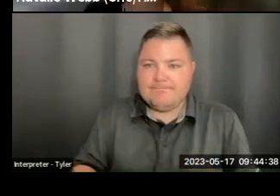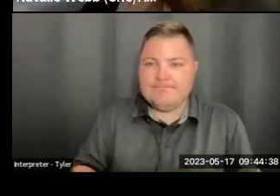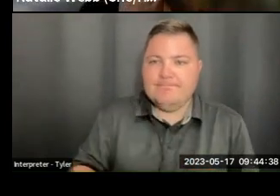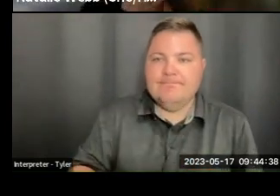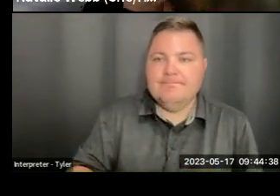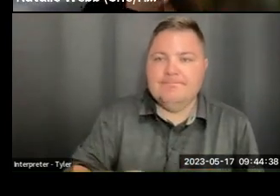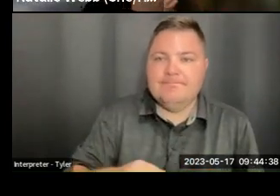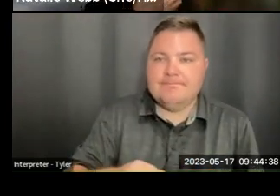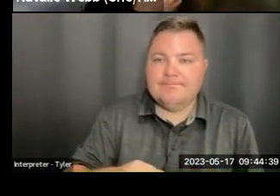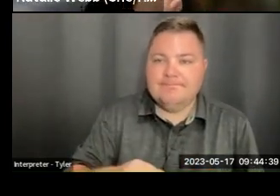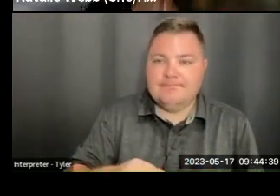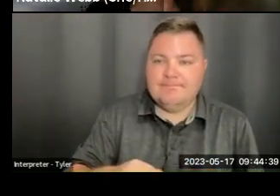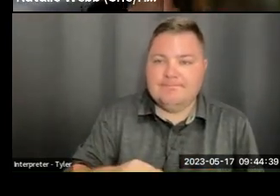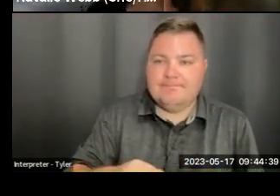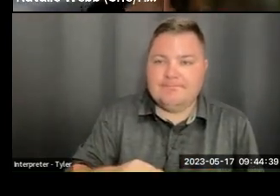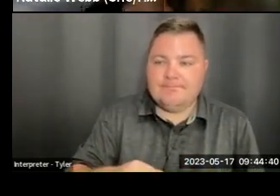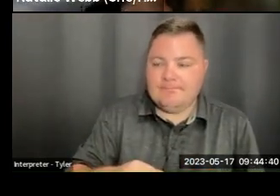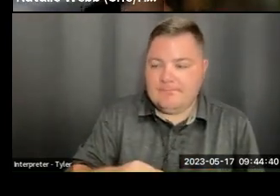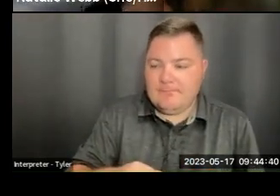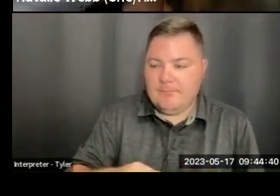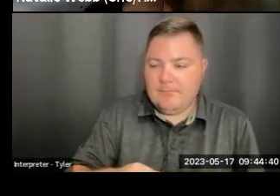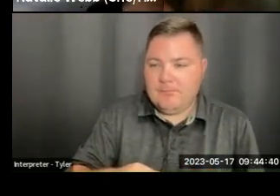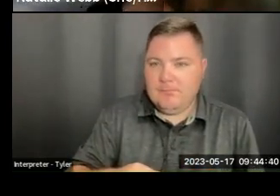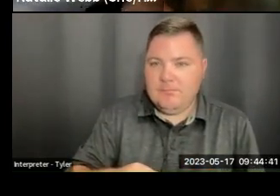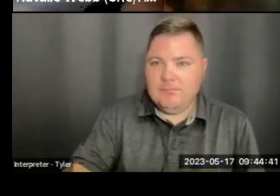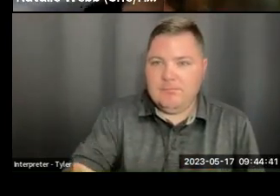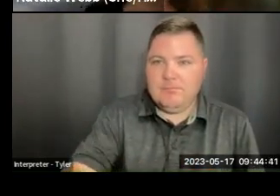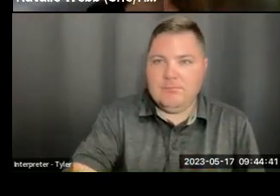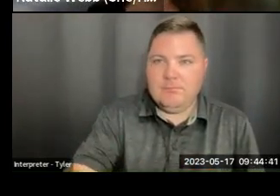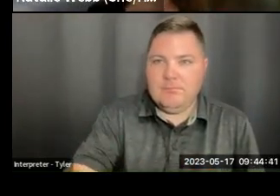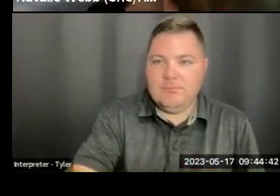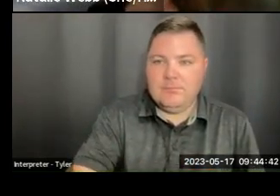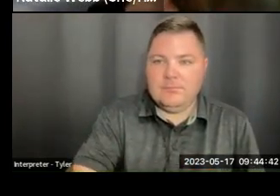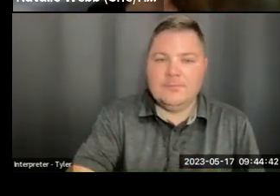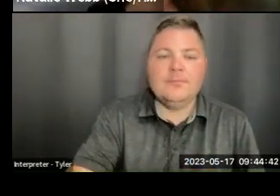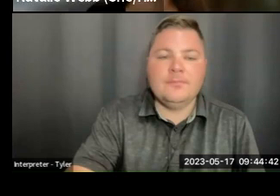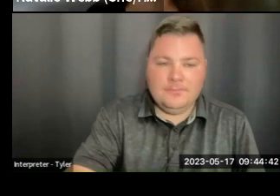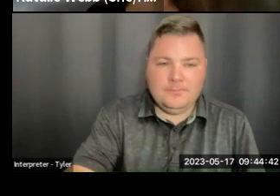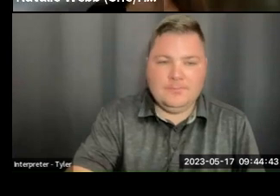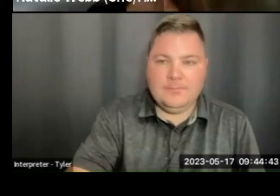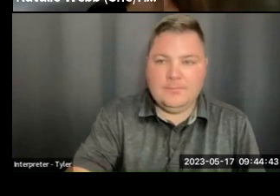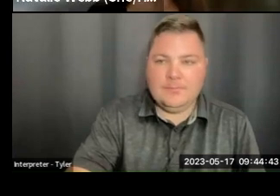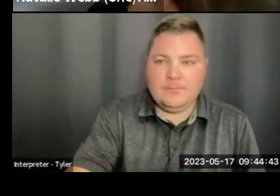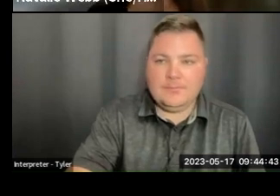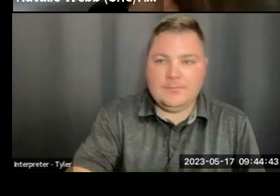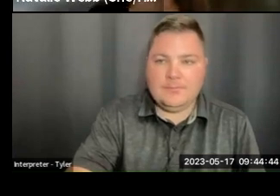Thanks, Natalie. Natalie: Awesome. Thank you so much.